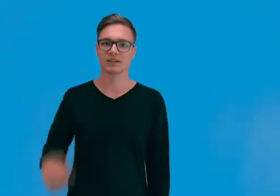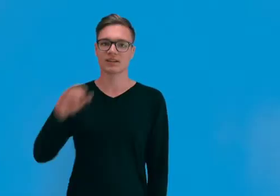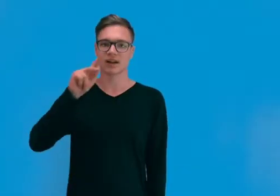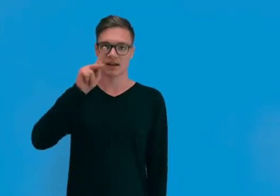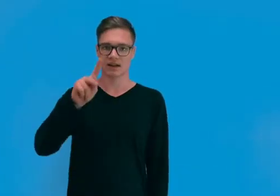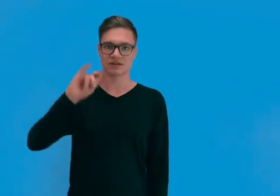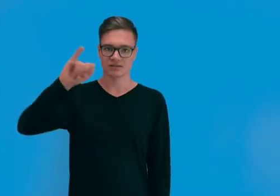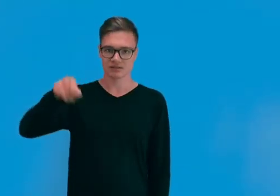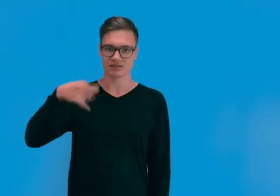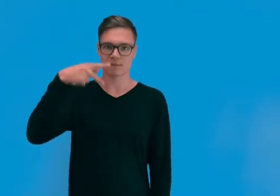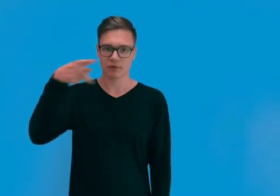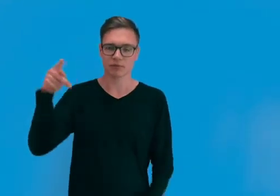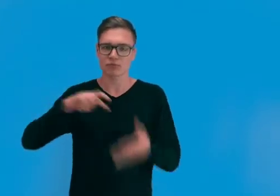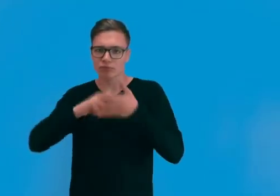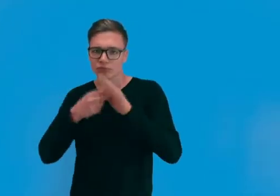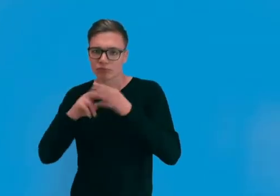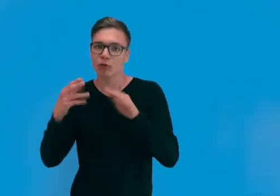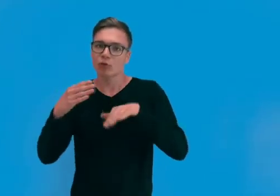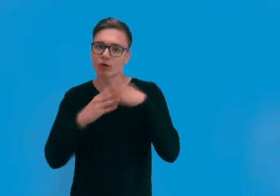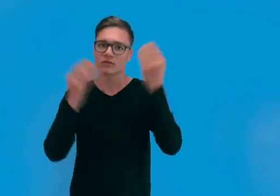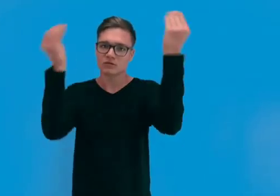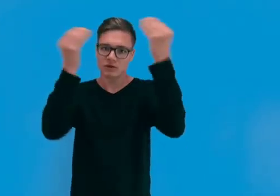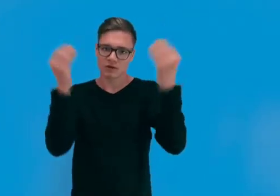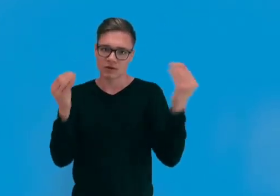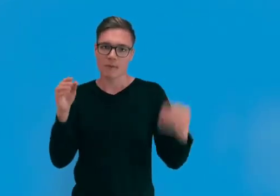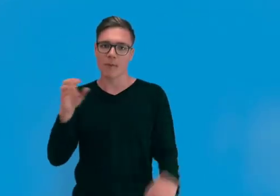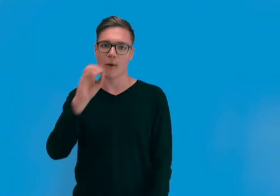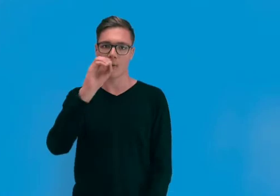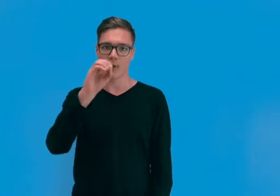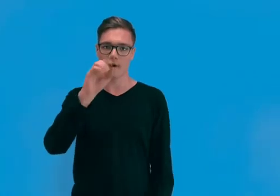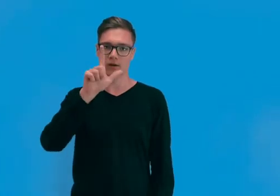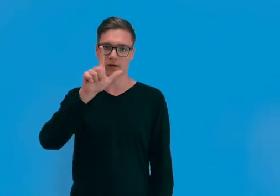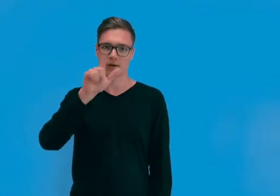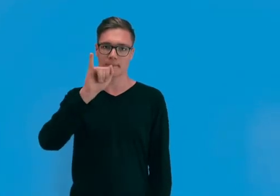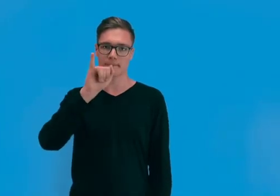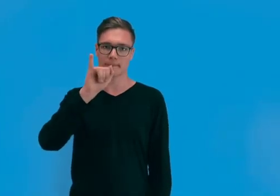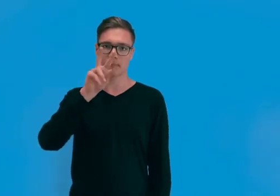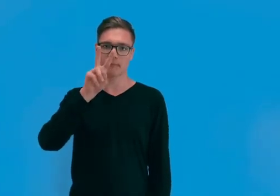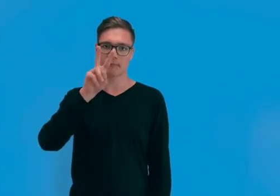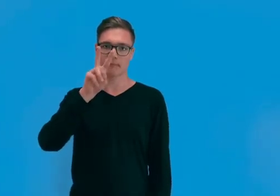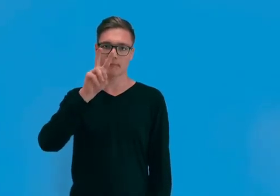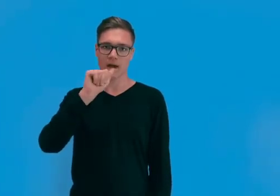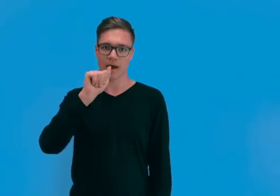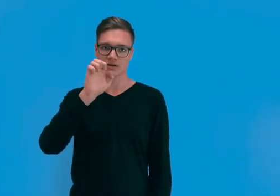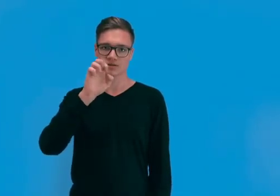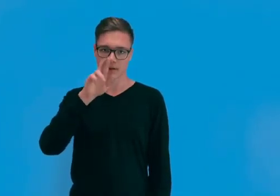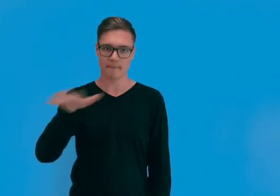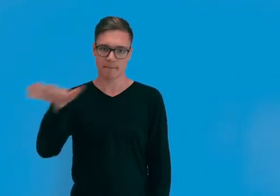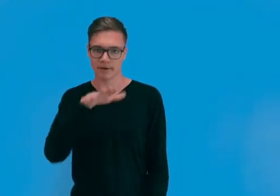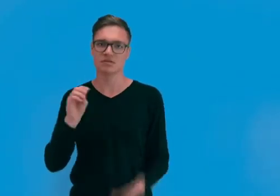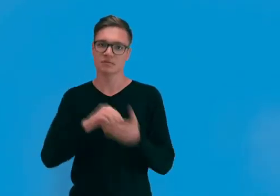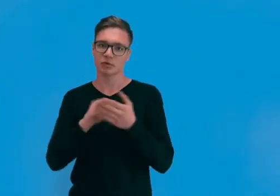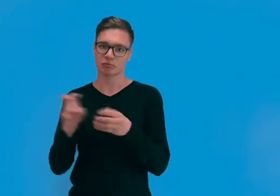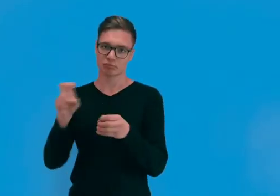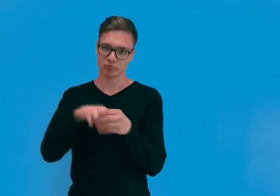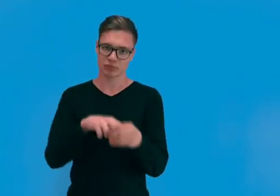The KJP participates in the planning for the redesign of Olivaer Platz.